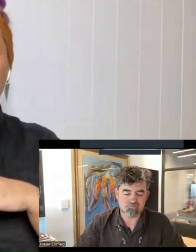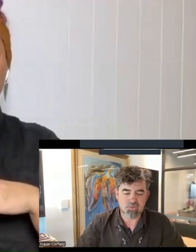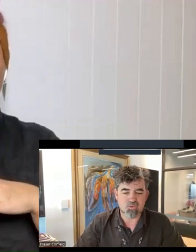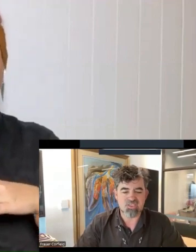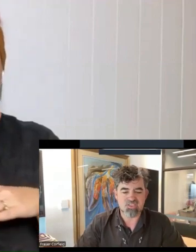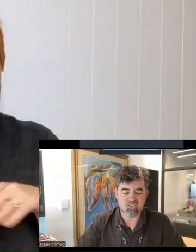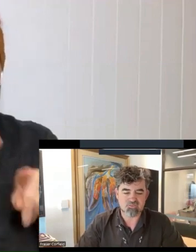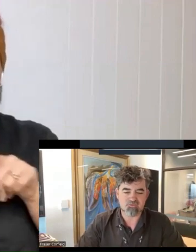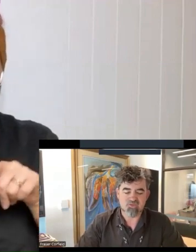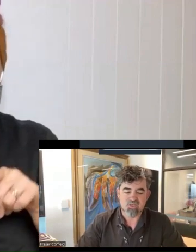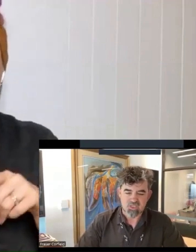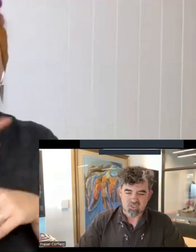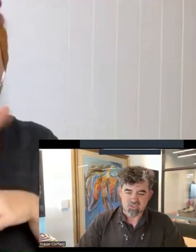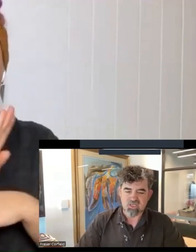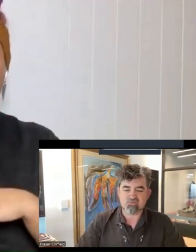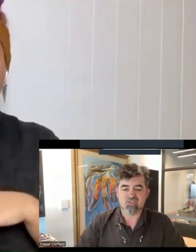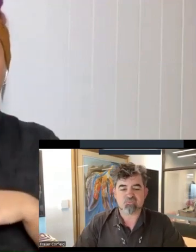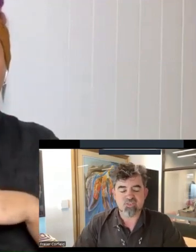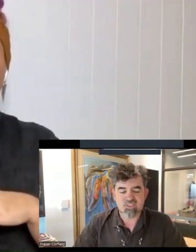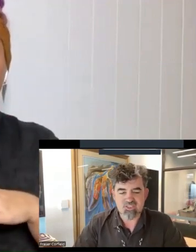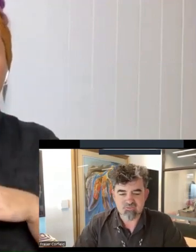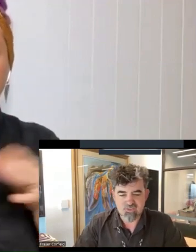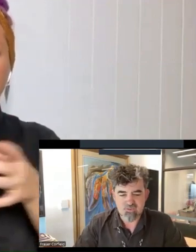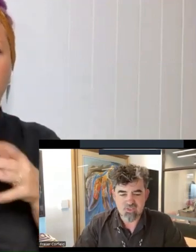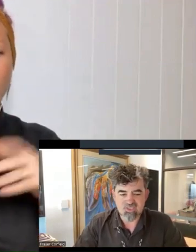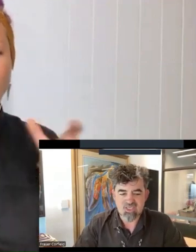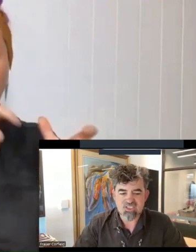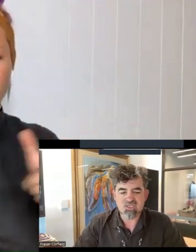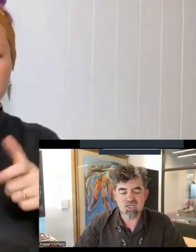board in terms of governance processes for the organization